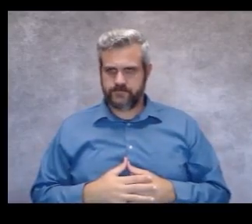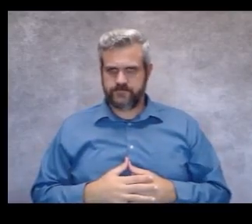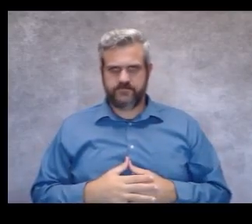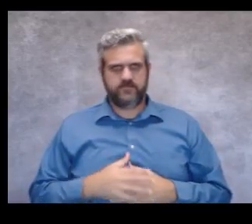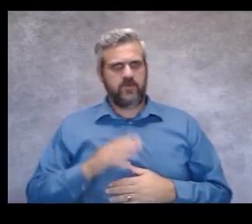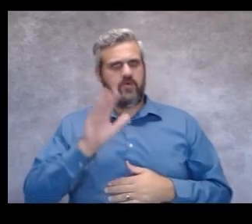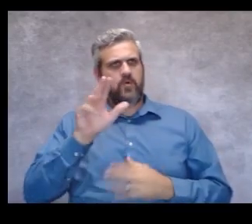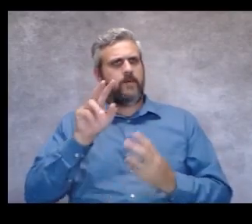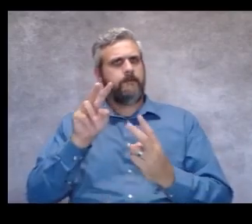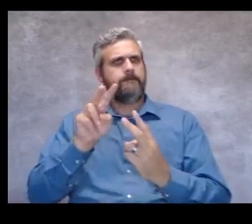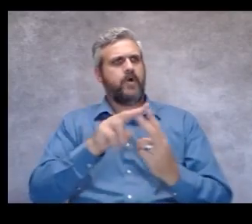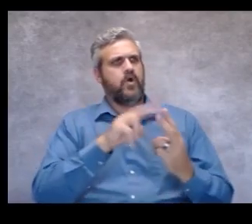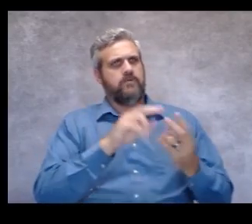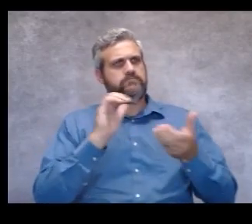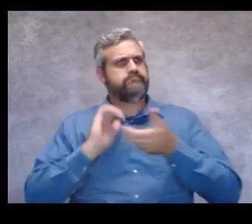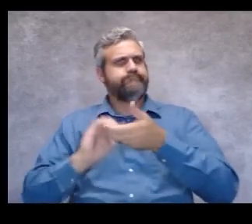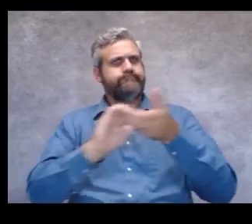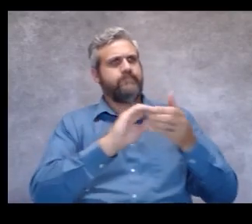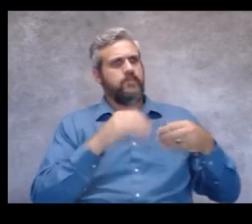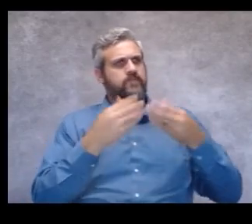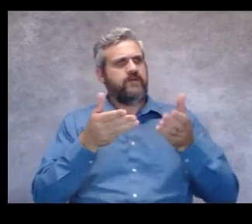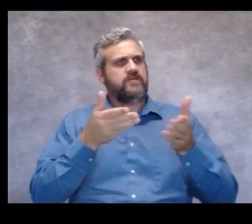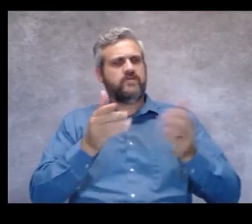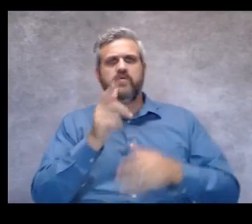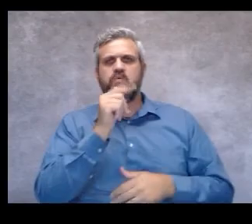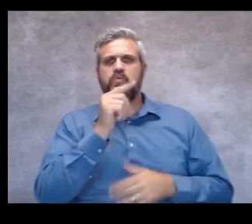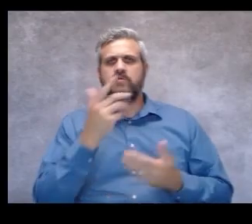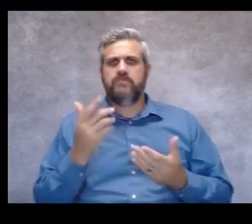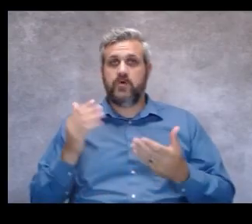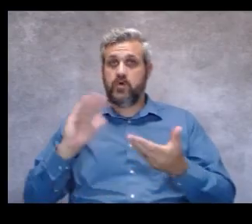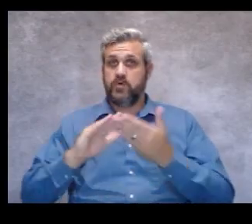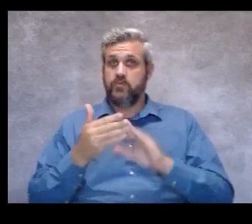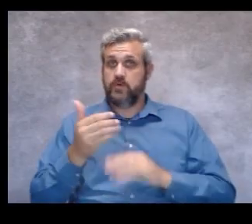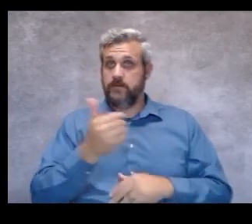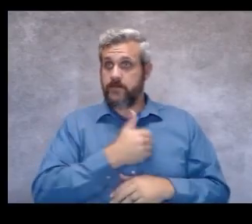Who could your partners be in providing services? Are there community members